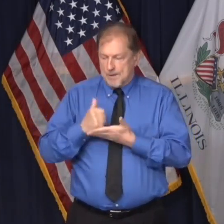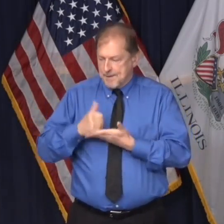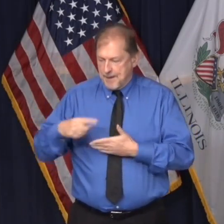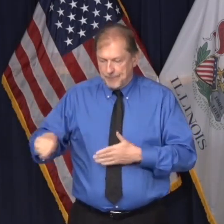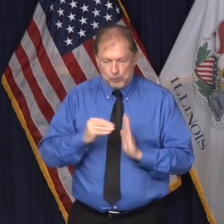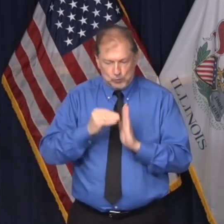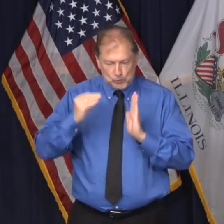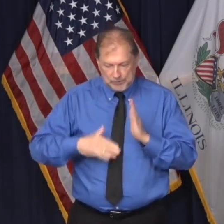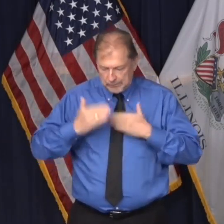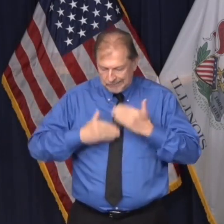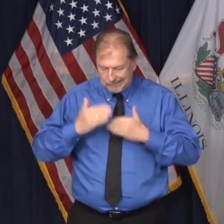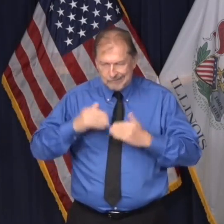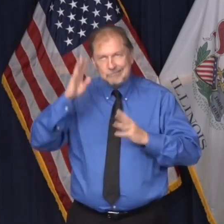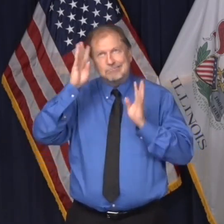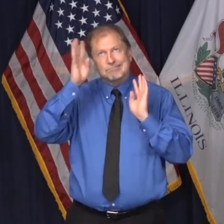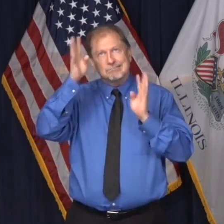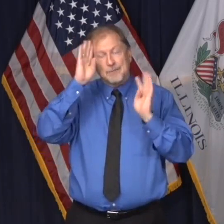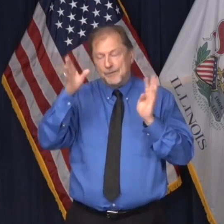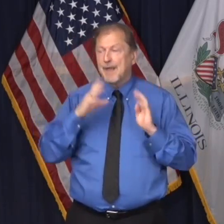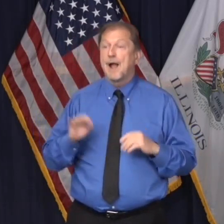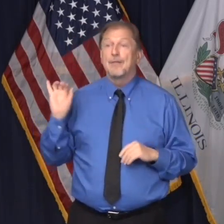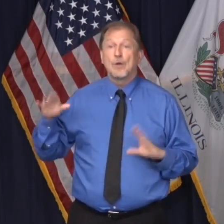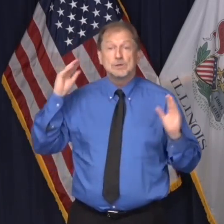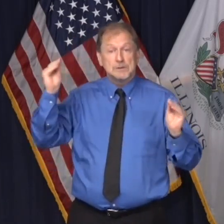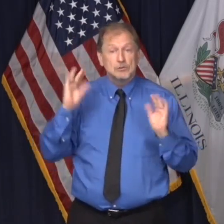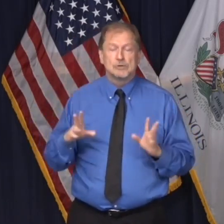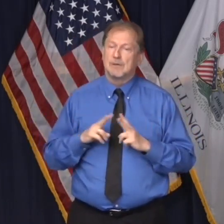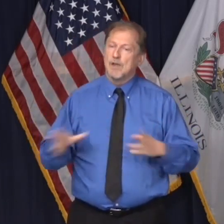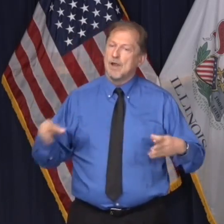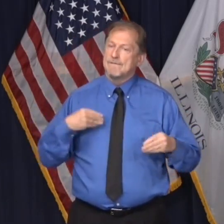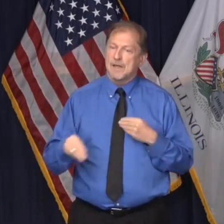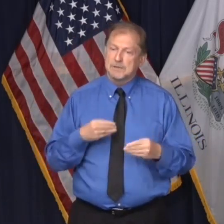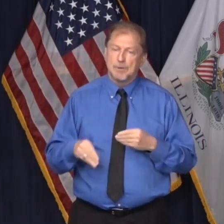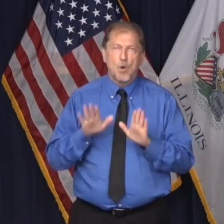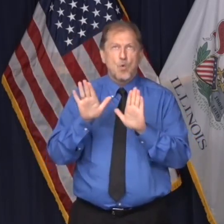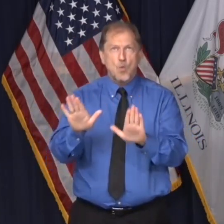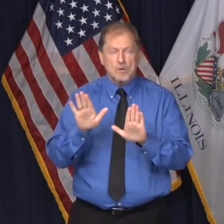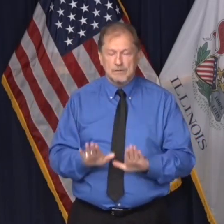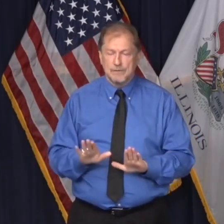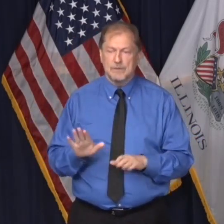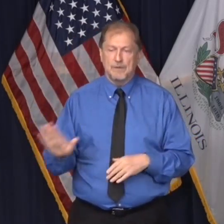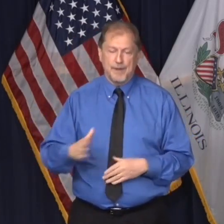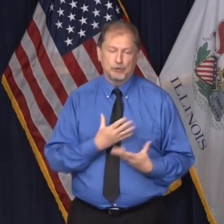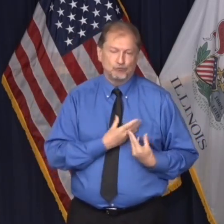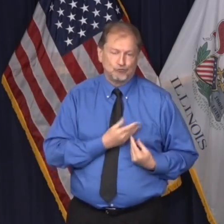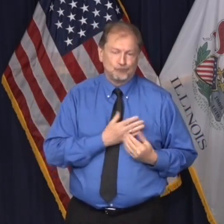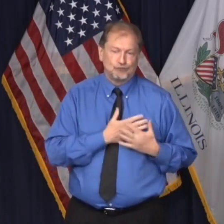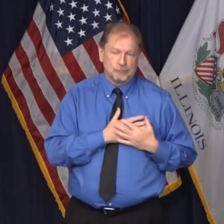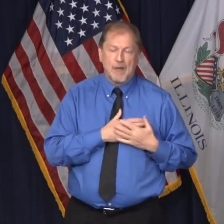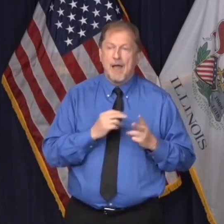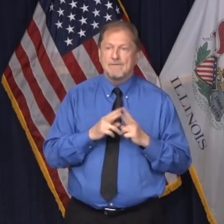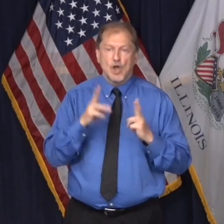SUPPORT STAFF, 3D PRINTERS, UNIT STARS, INNOVATORS ONLY HUMAN DOING THEIR BEST TO DO THEIR